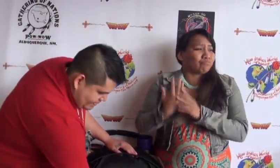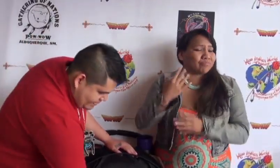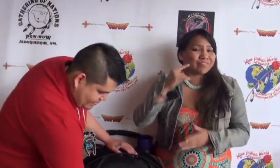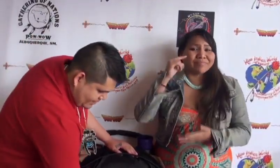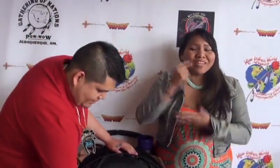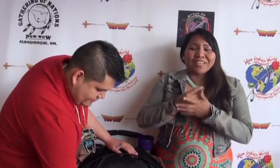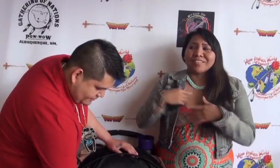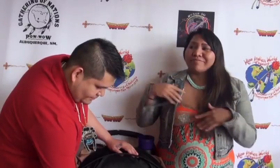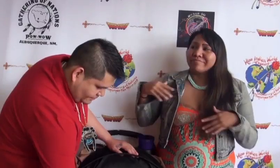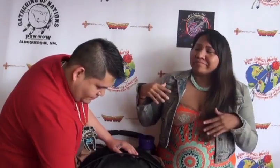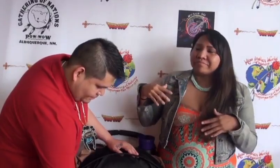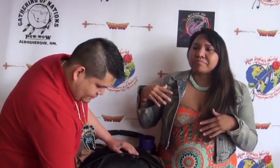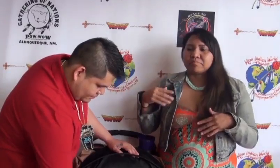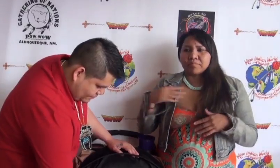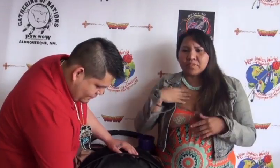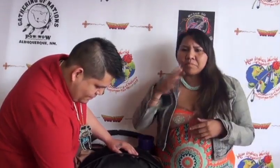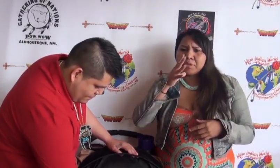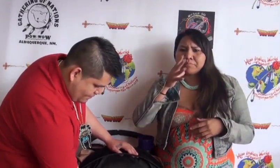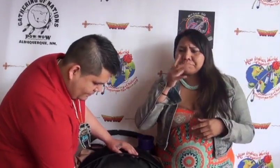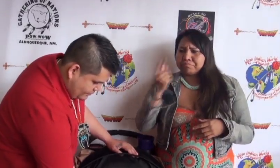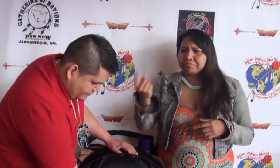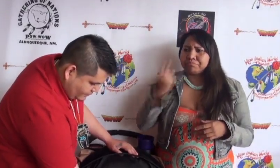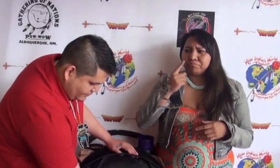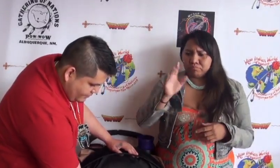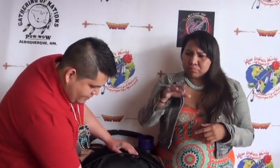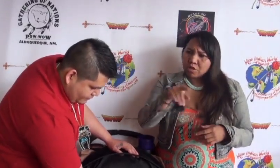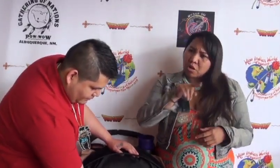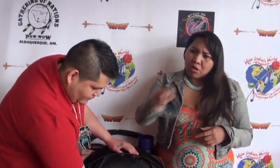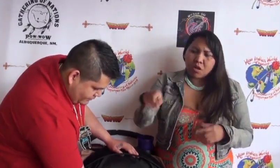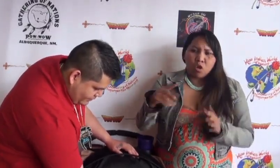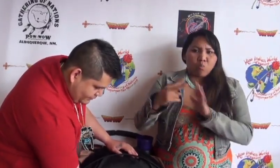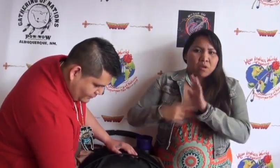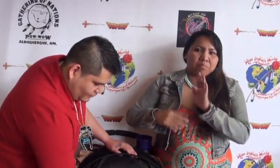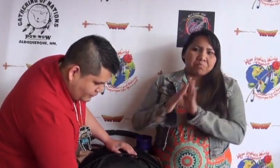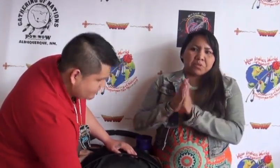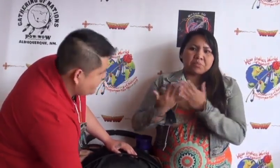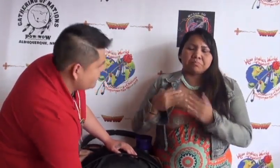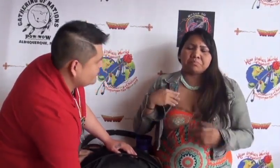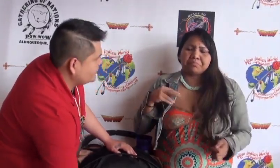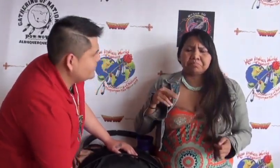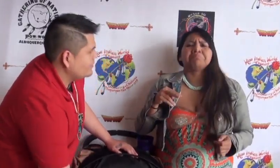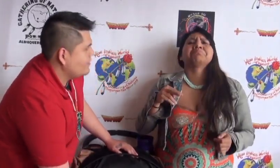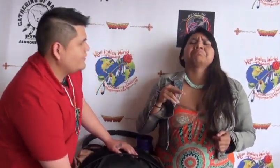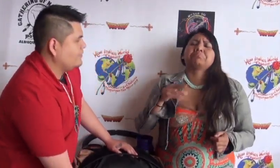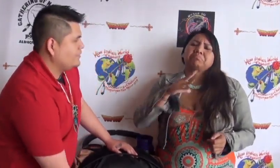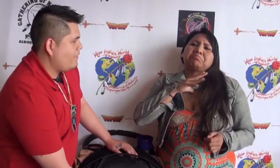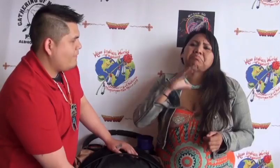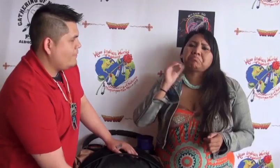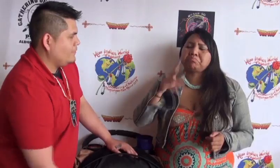Then, after I graduated, my mom had me read a book that explained